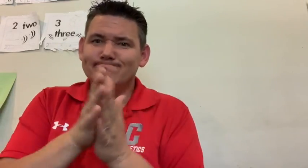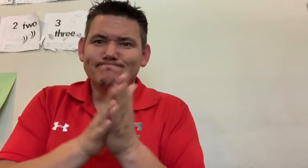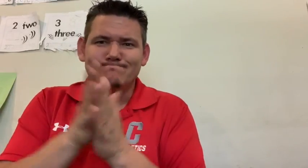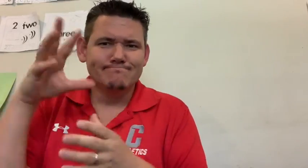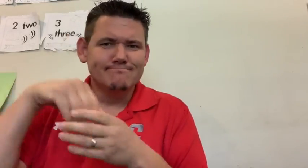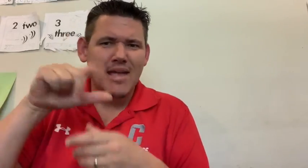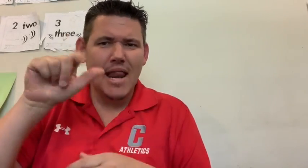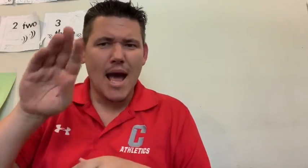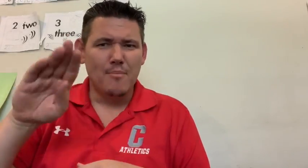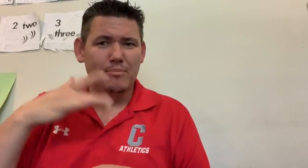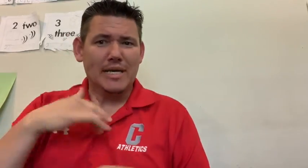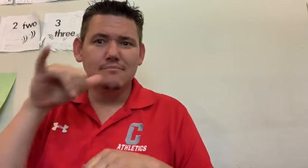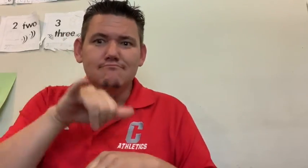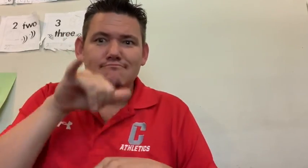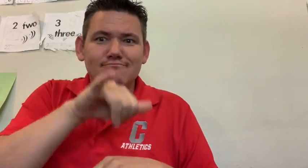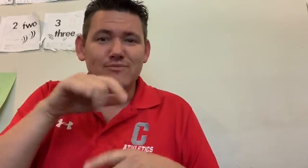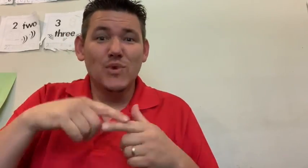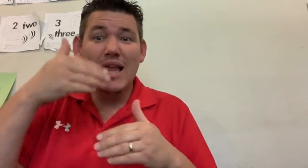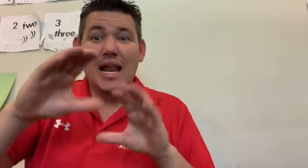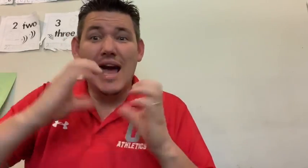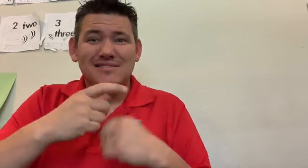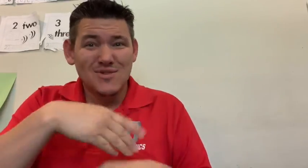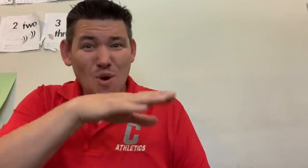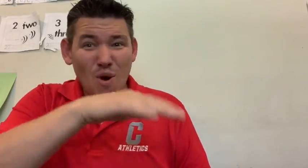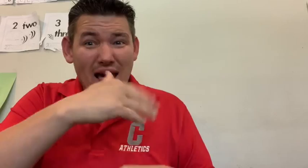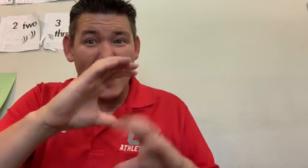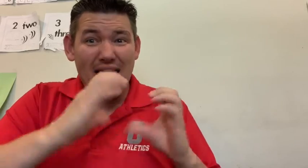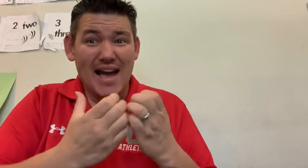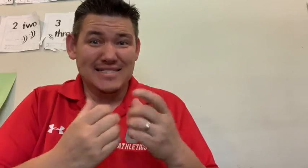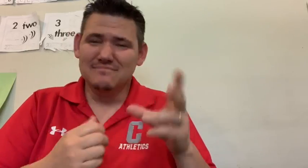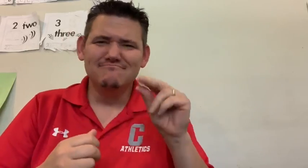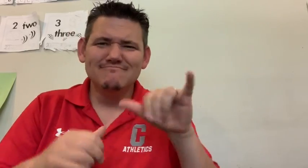there's been so many that I wanted to award, but one